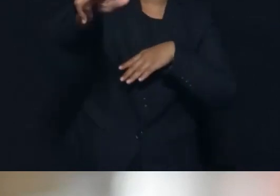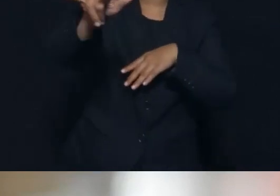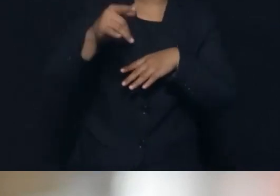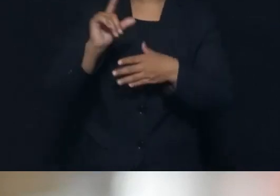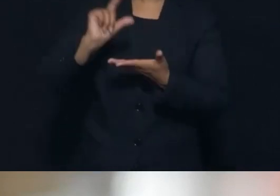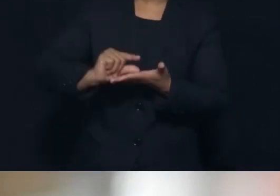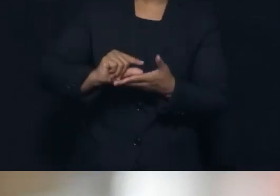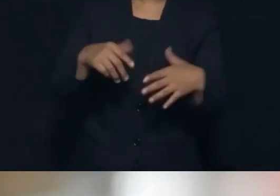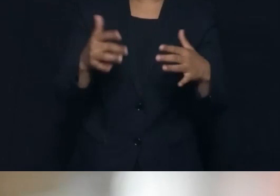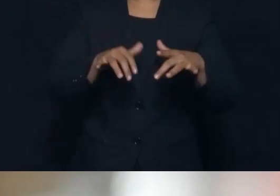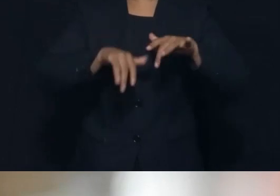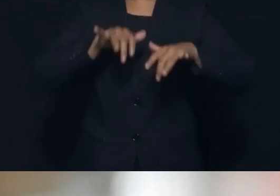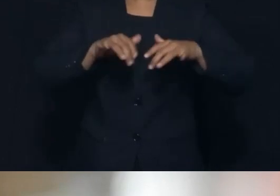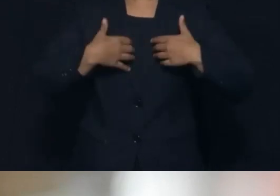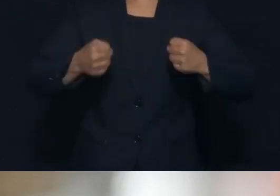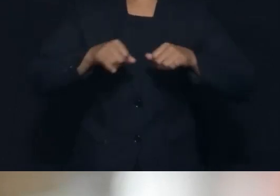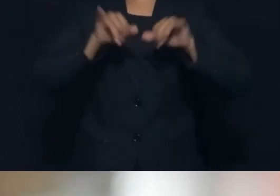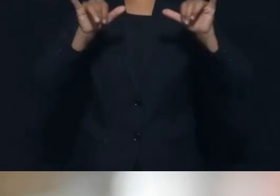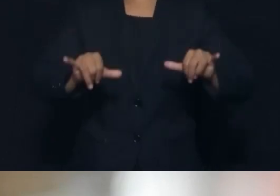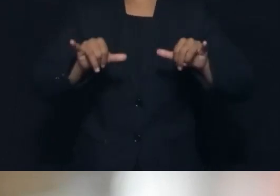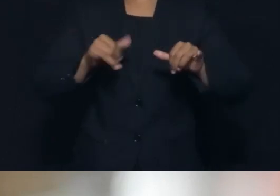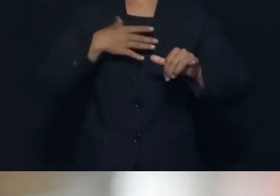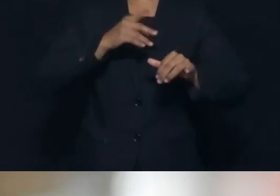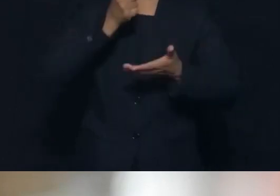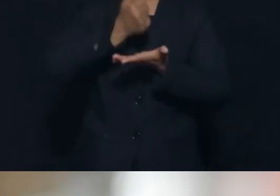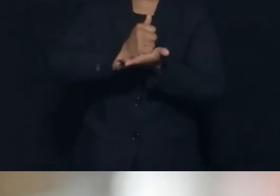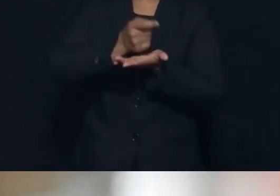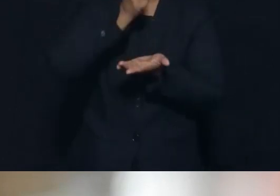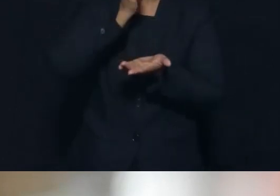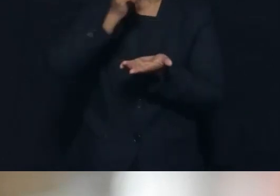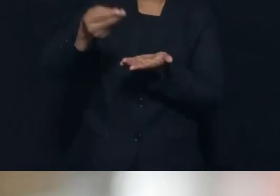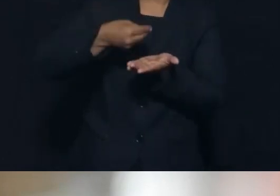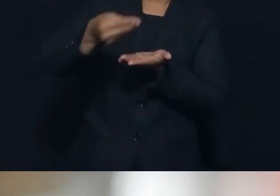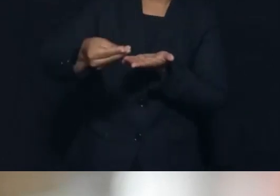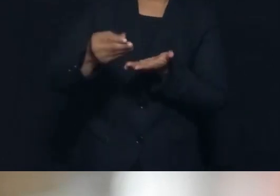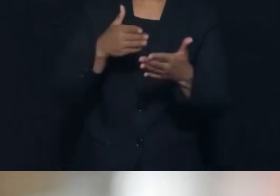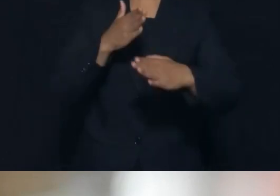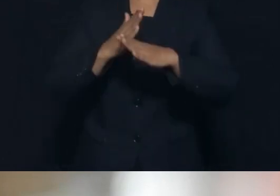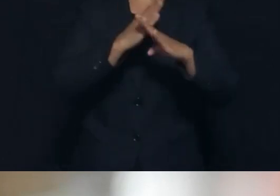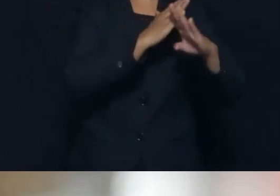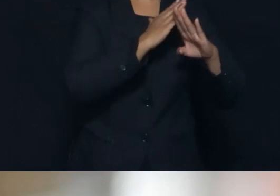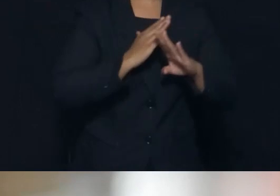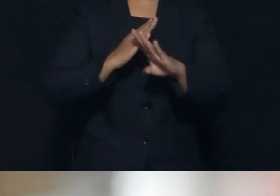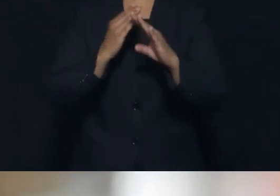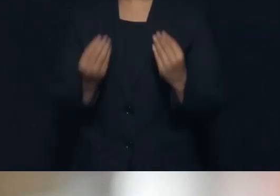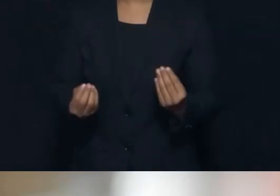We have put in place rules for standards to facilitate and now we need the people having